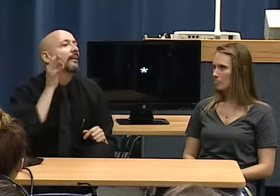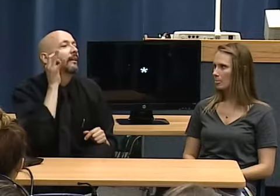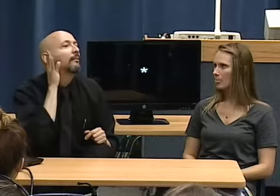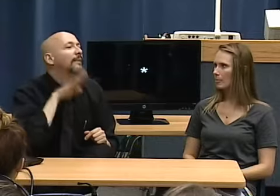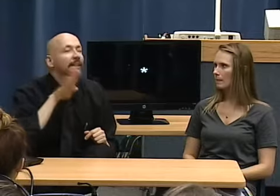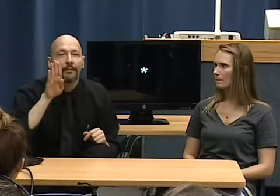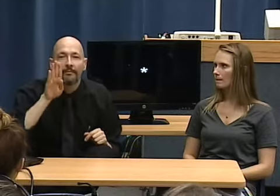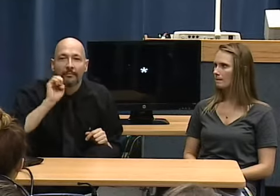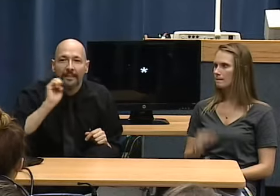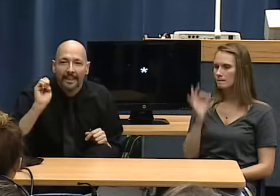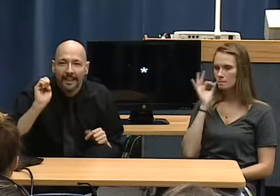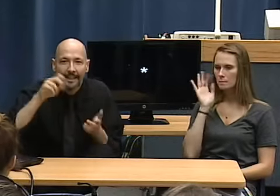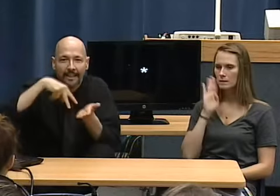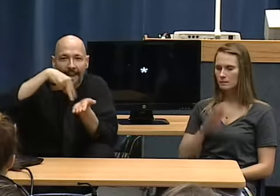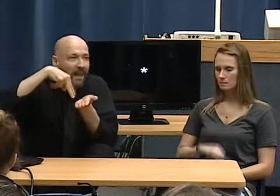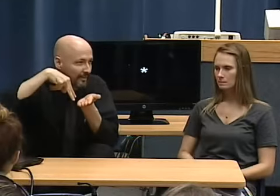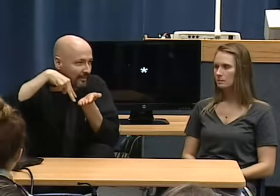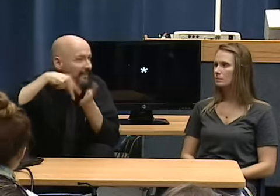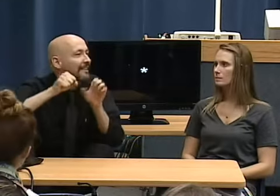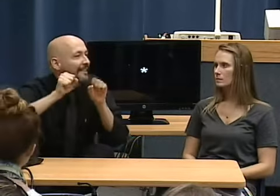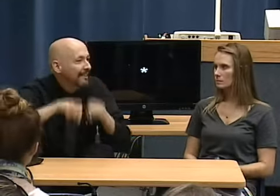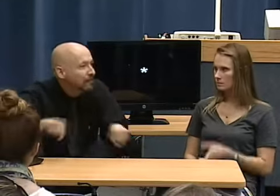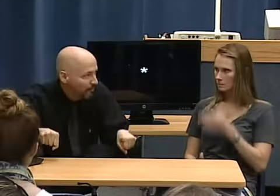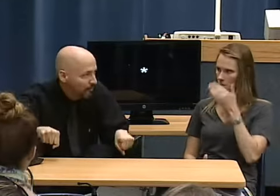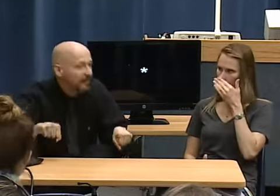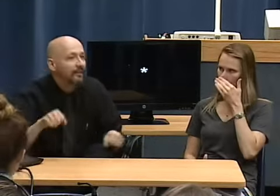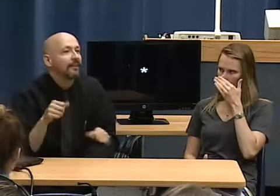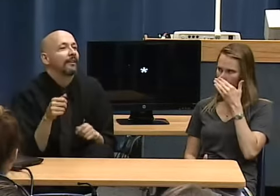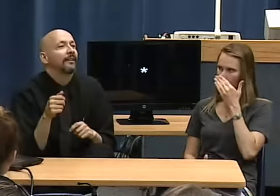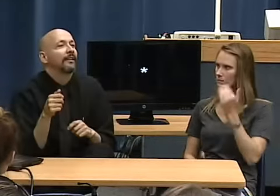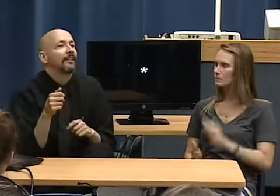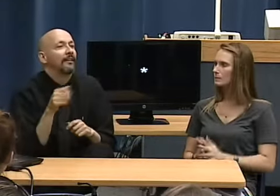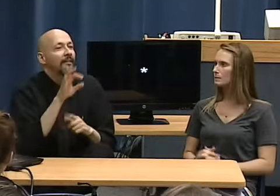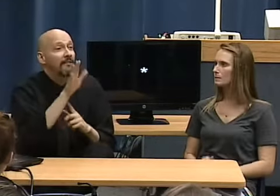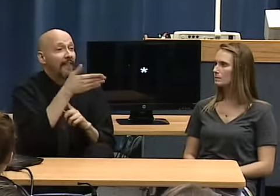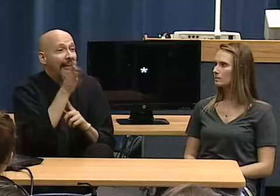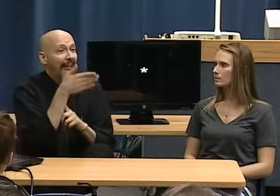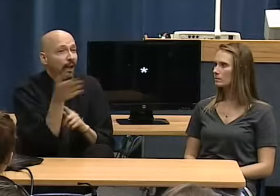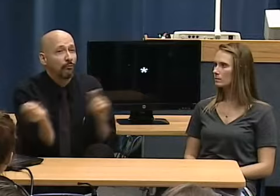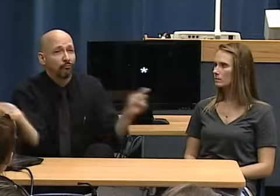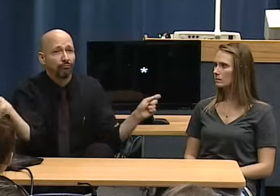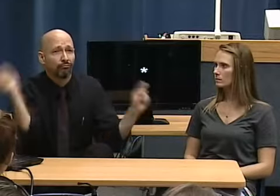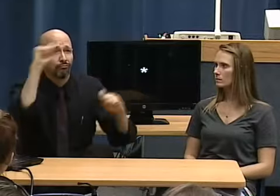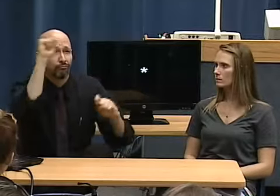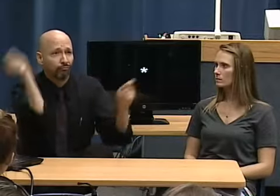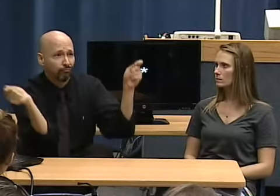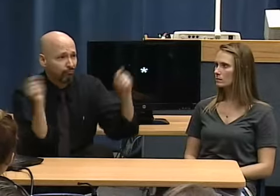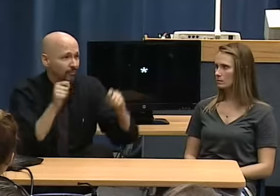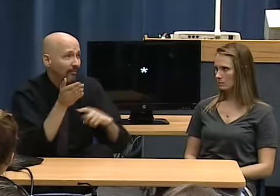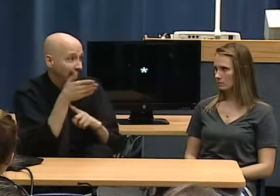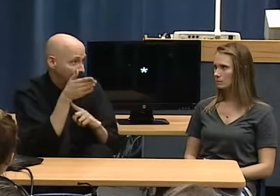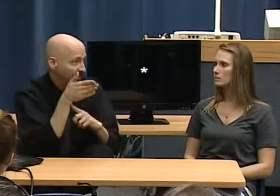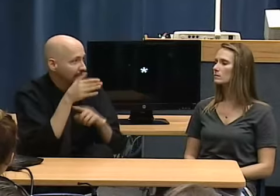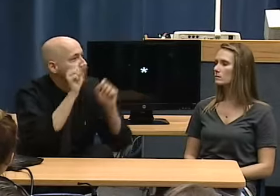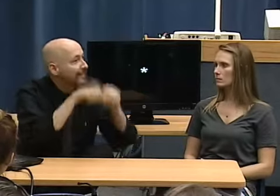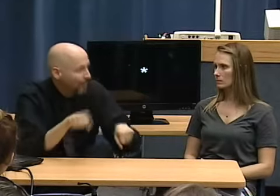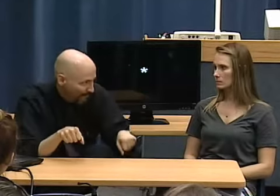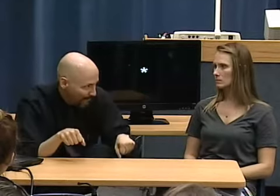Bees. Bees' dances. That's a system. Flags. A system.